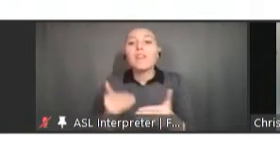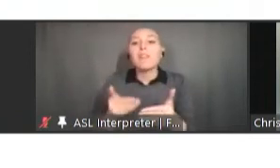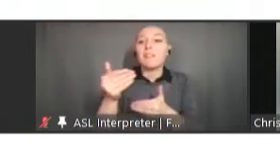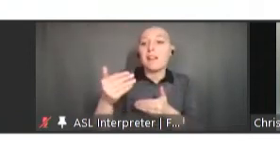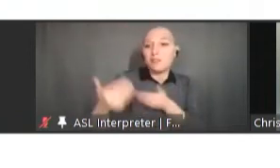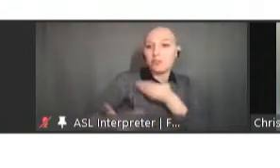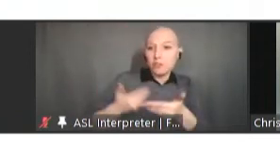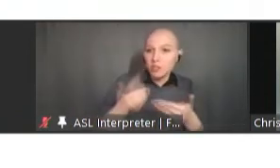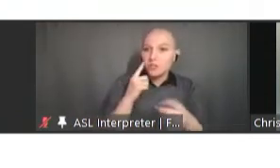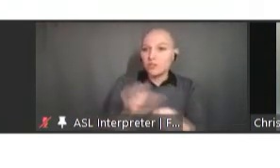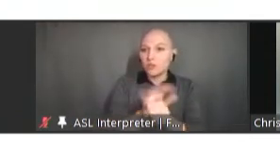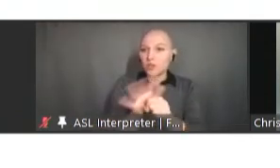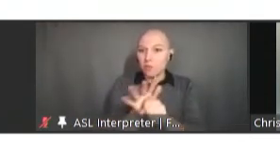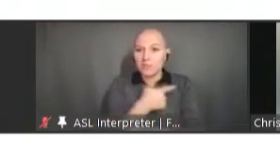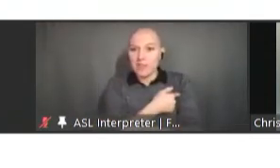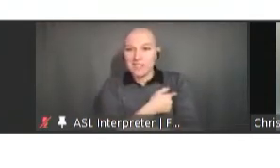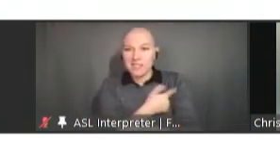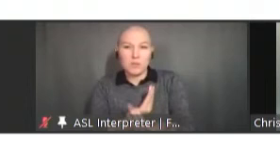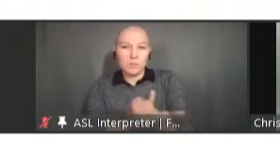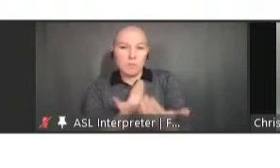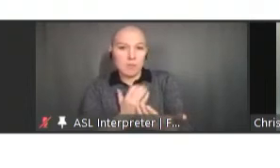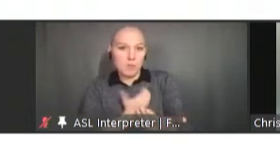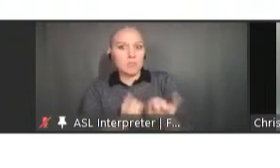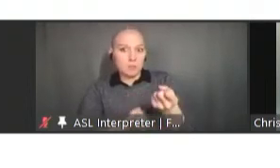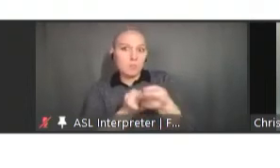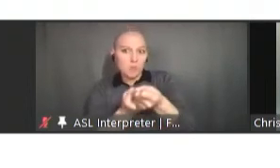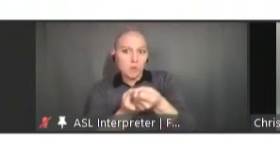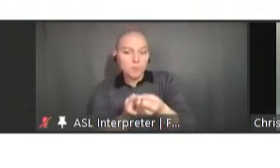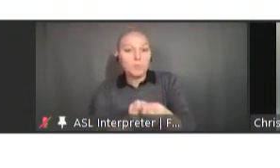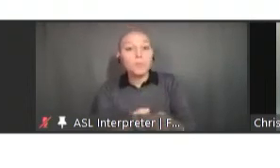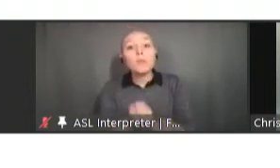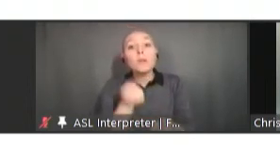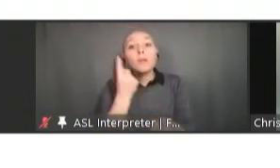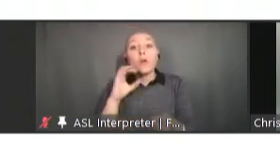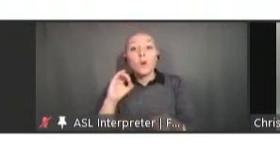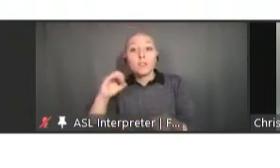supporting. Besides correlates of protection, this network is also being utilized to evaluate